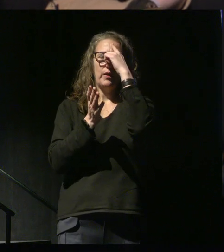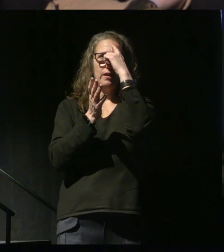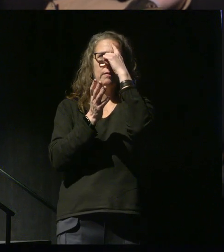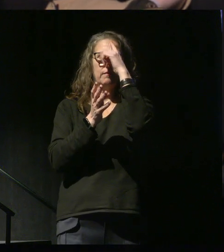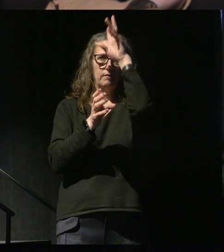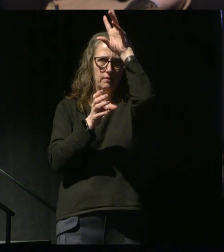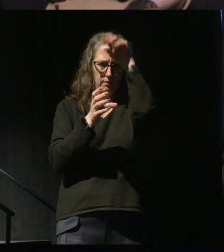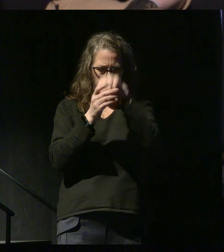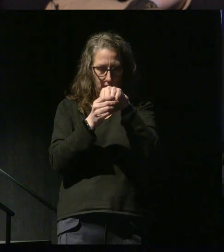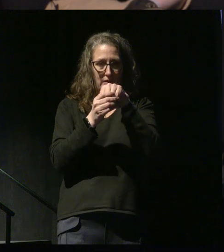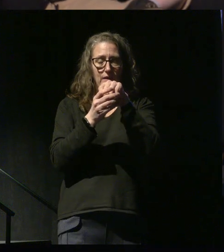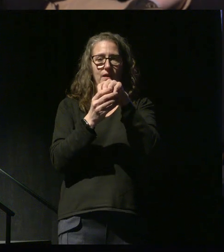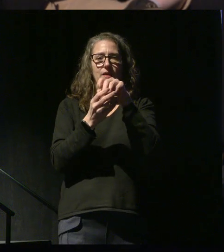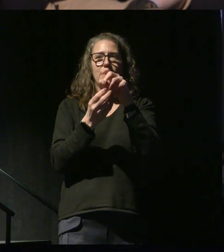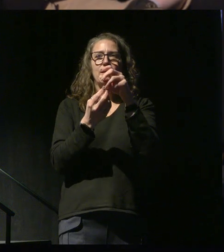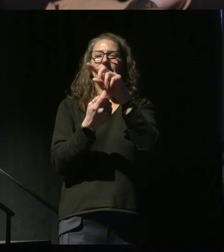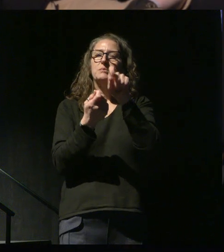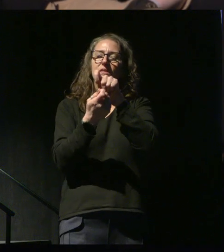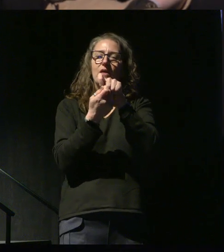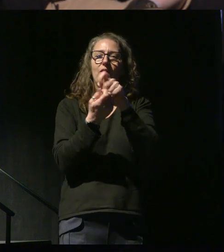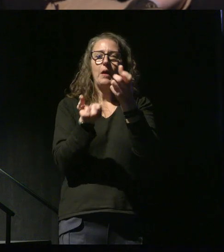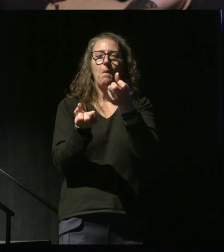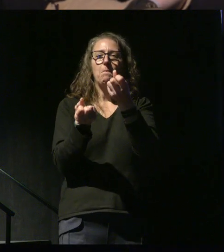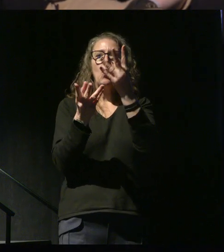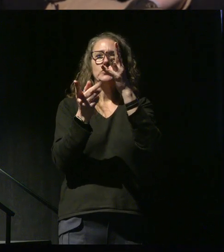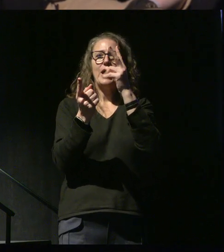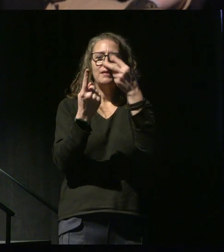particular multidimensional mindset, right?